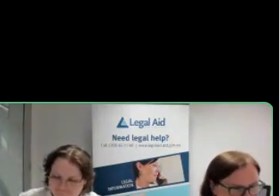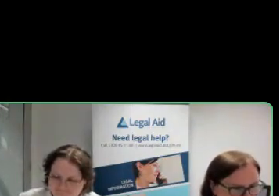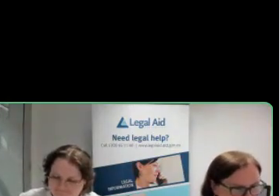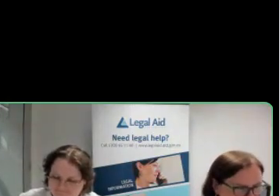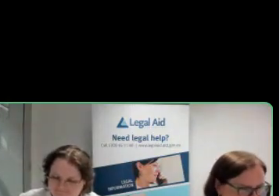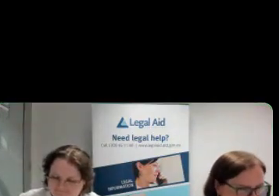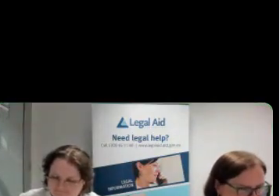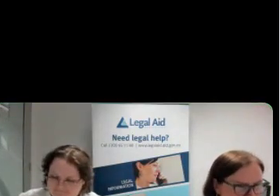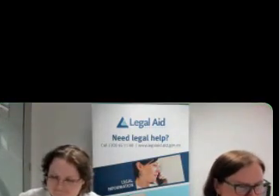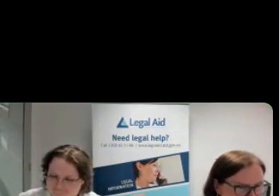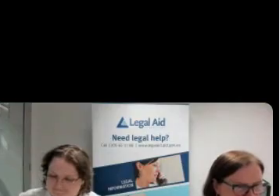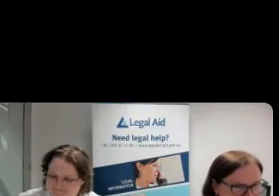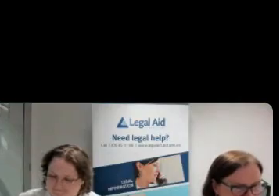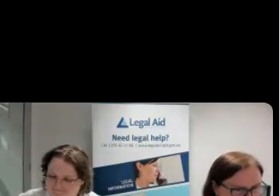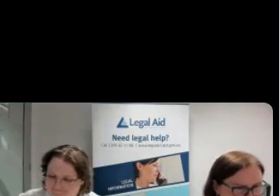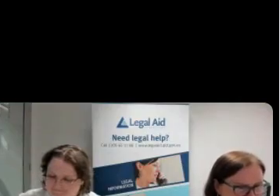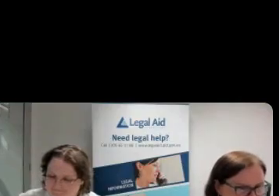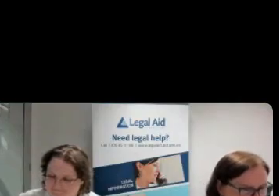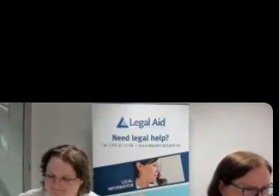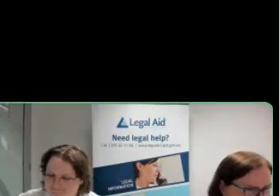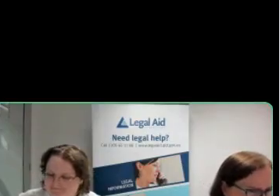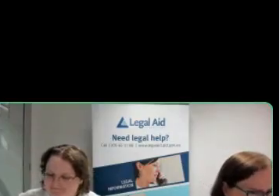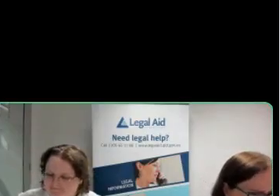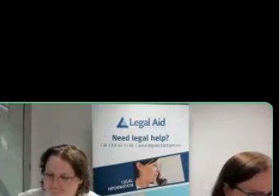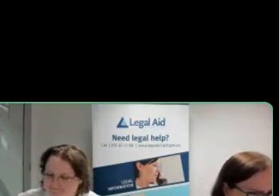got time to ask one or two more questions. I'll just wrap up with a tiny bit of extra